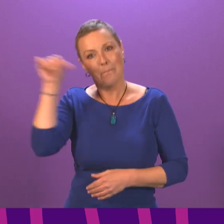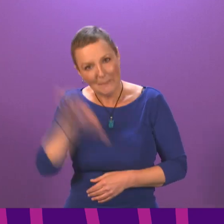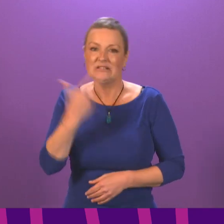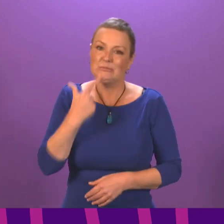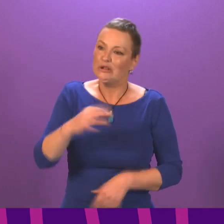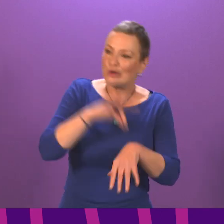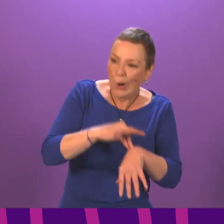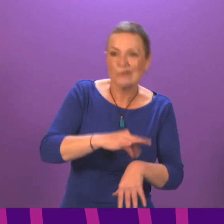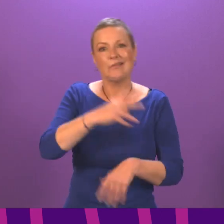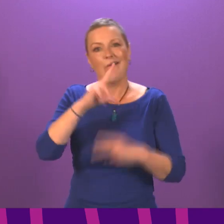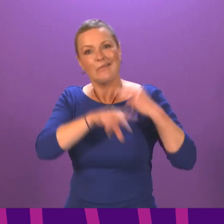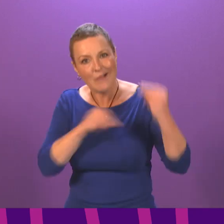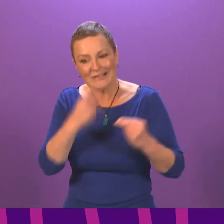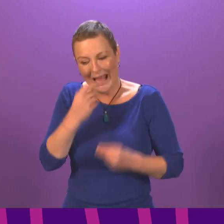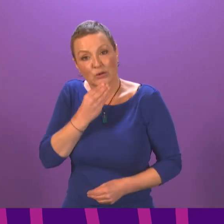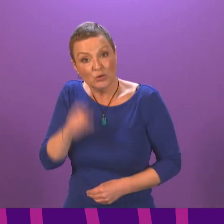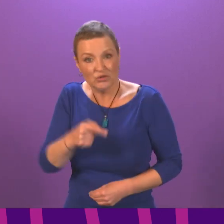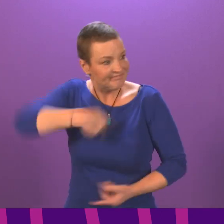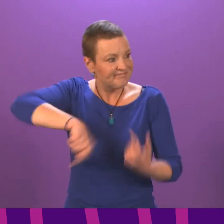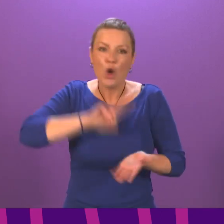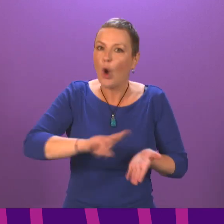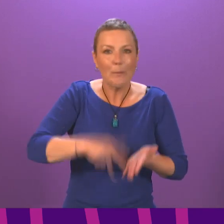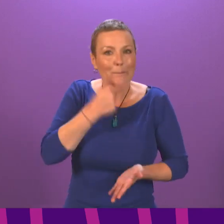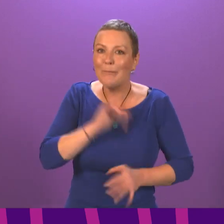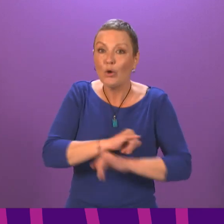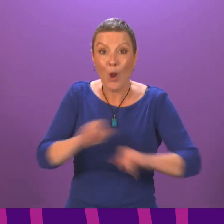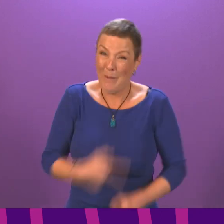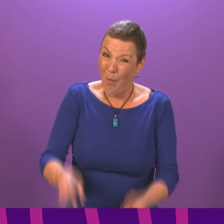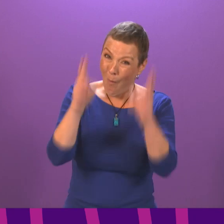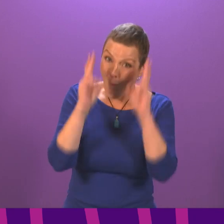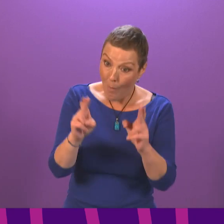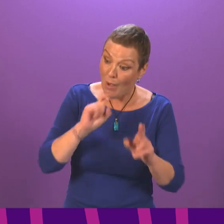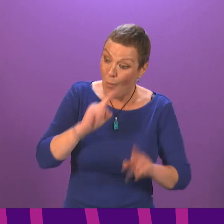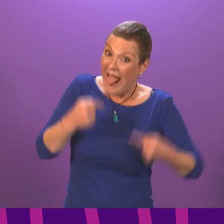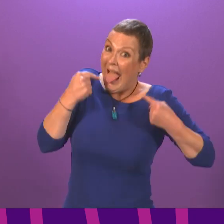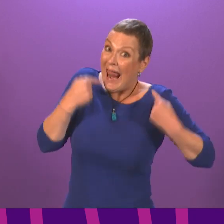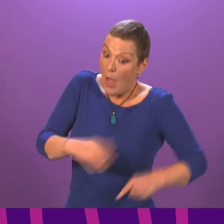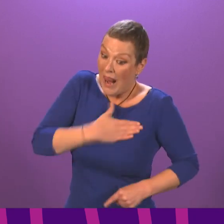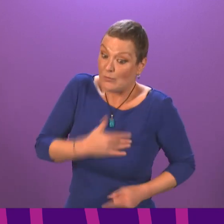that new technology becomes available, we are rolling it out and using testing more